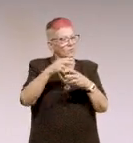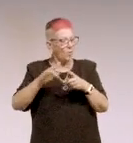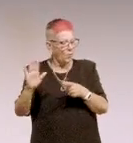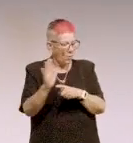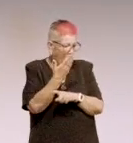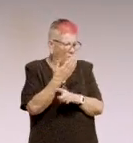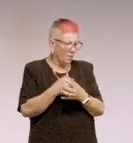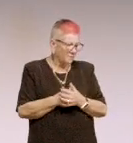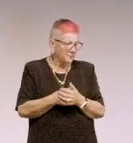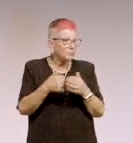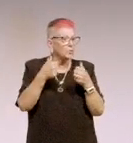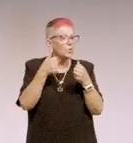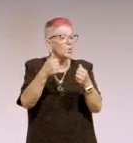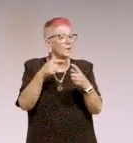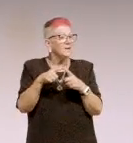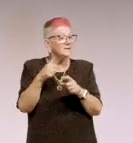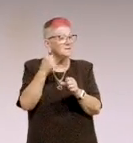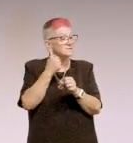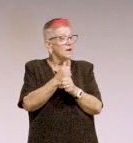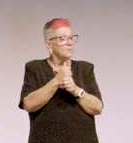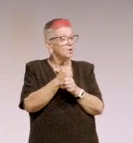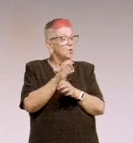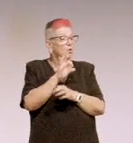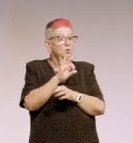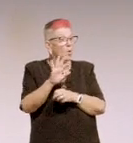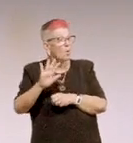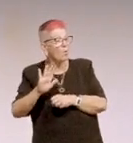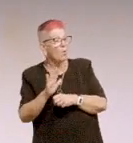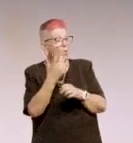Not all sorts of disabilities are prominent.